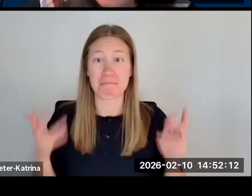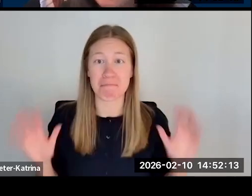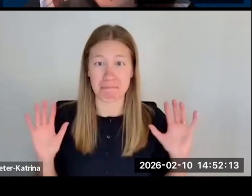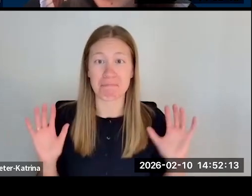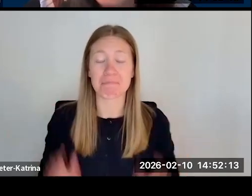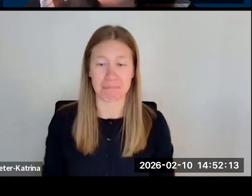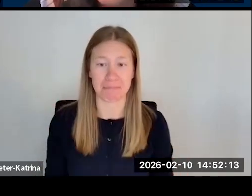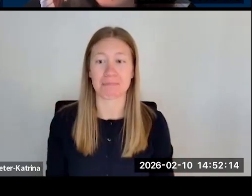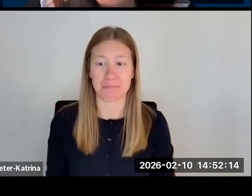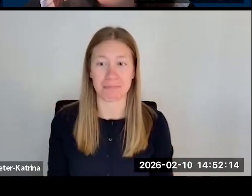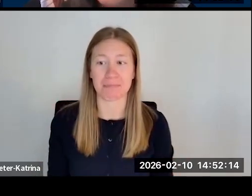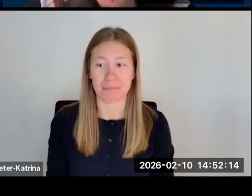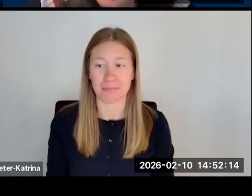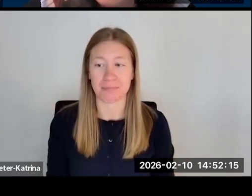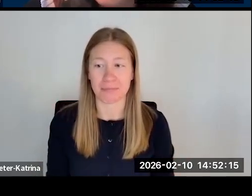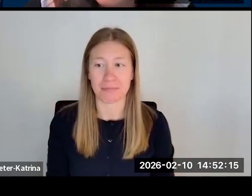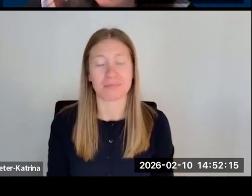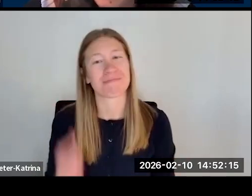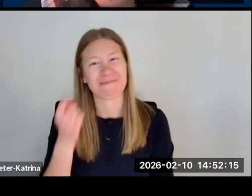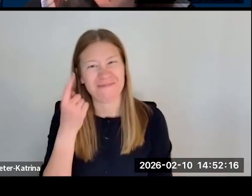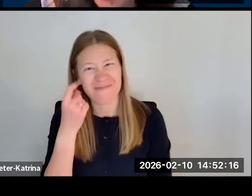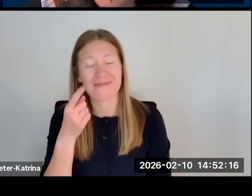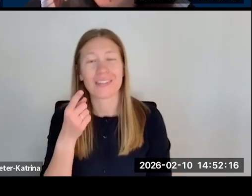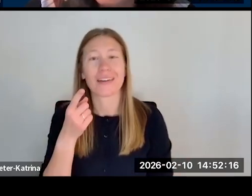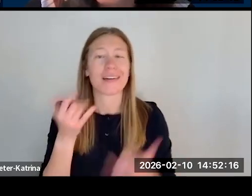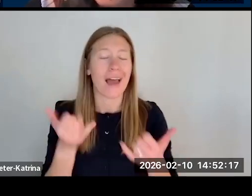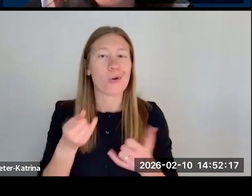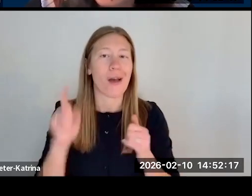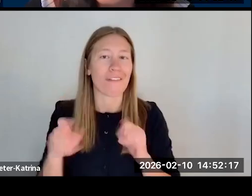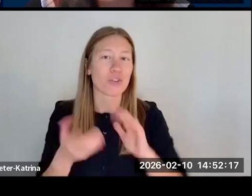You will have to rerun the Grackle check if you wanna see